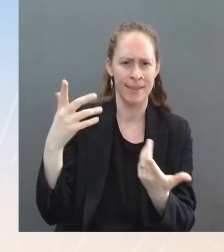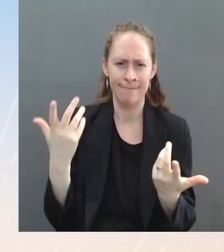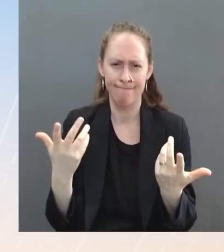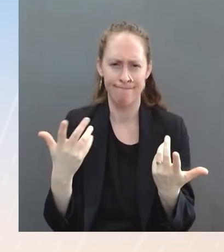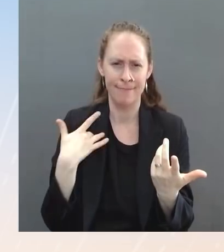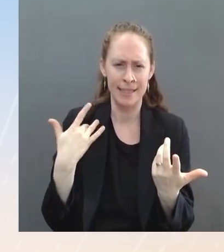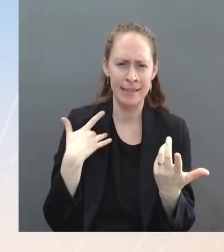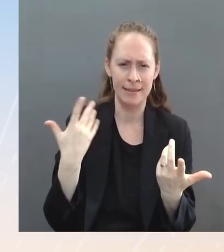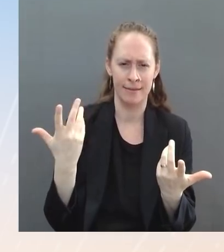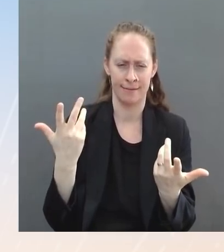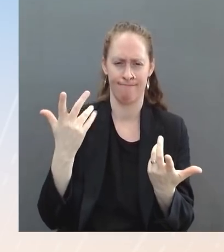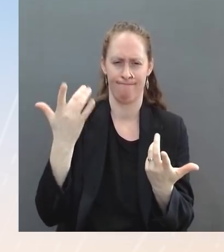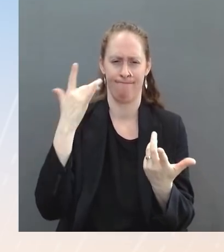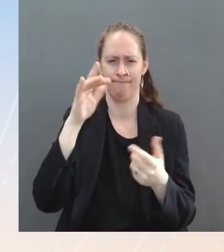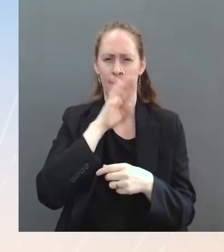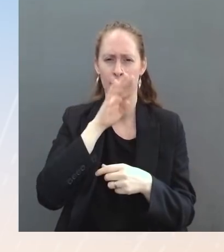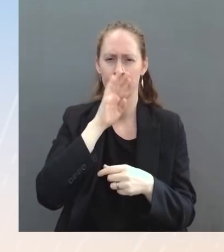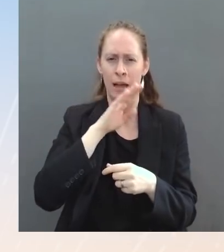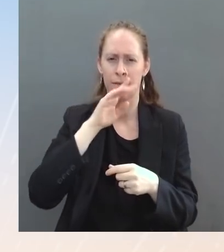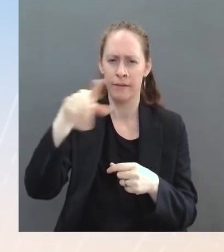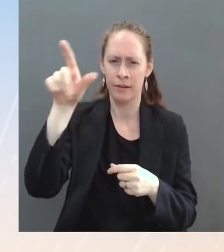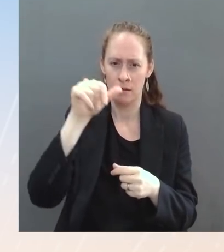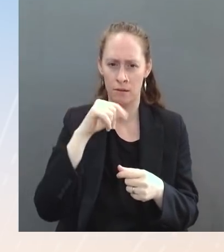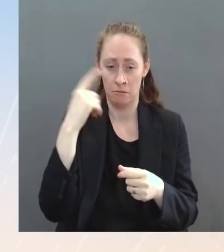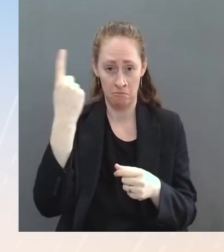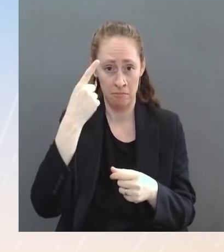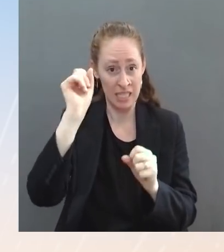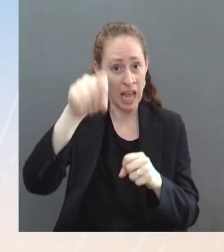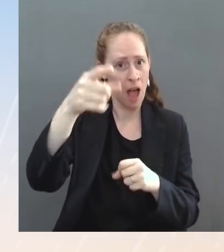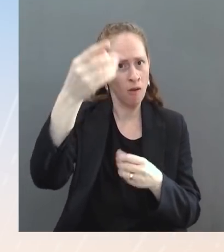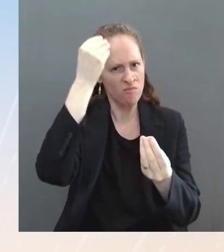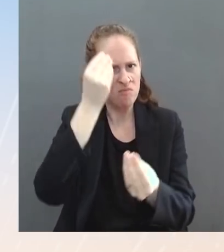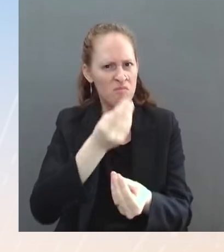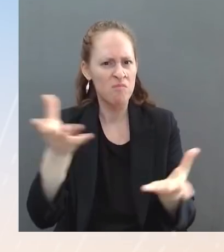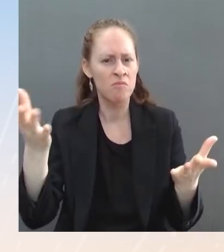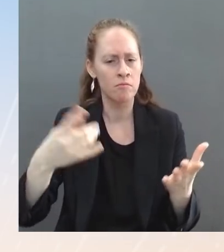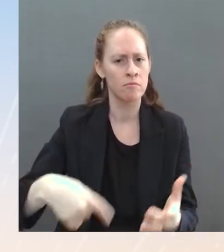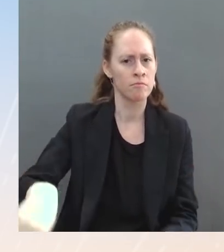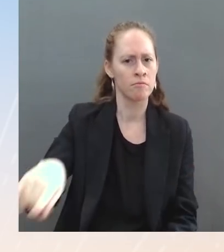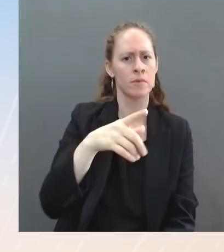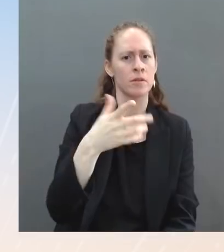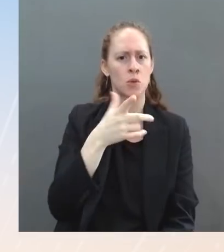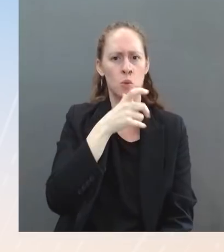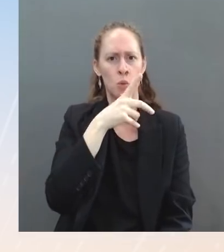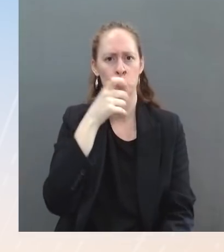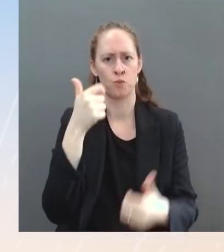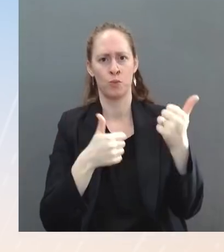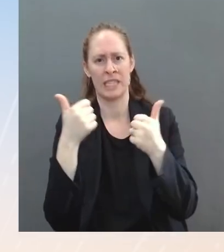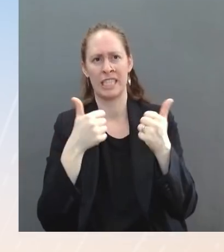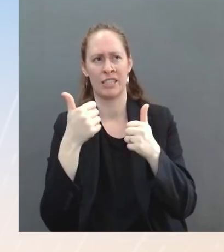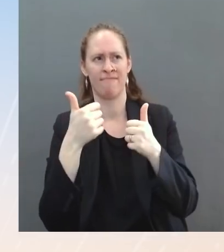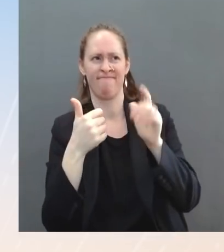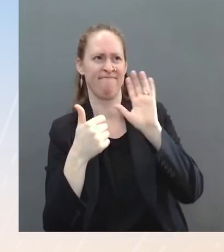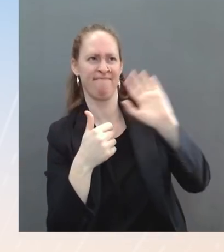kind of, in the green community that have expressed, I think, some level of frustration with the announcement today --